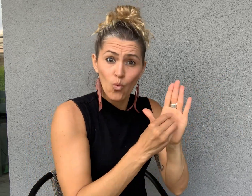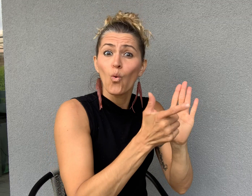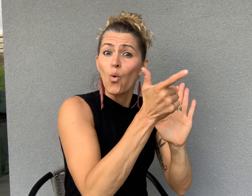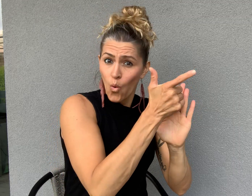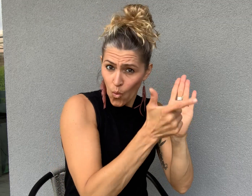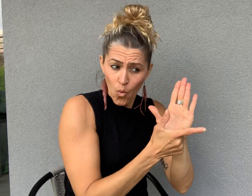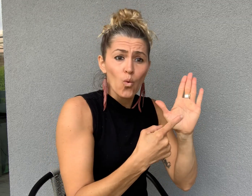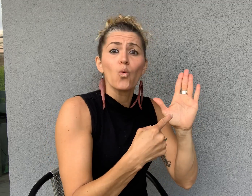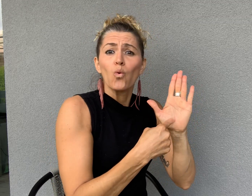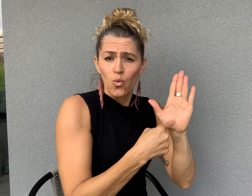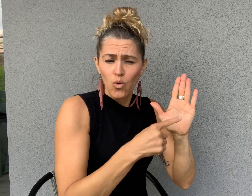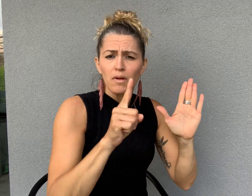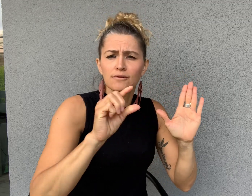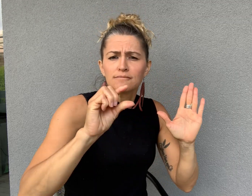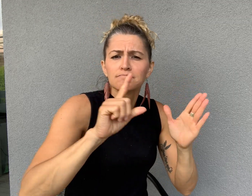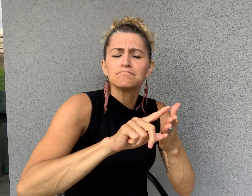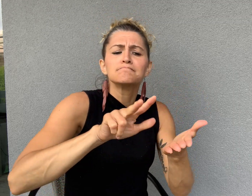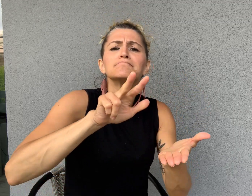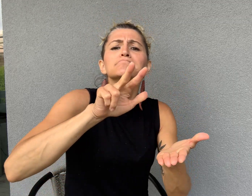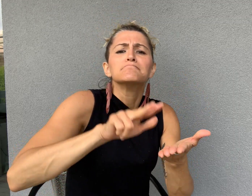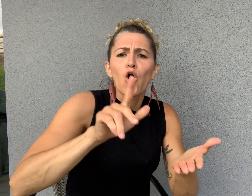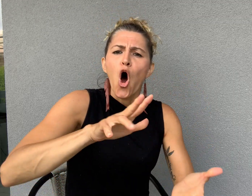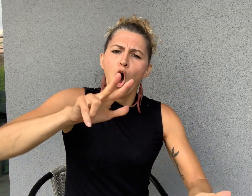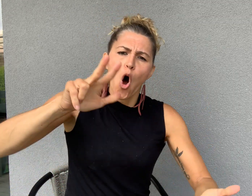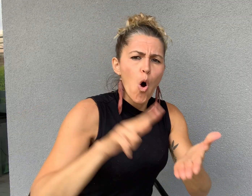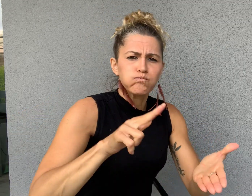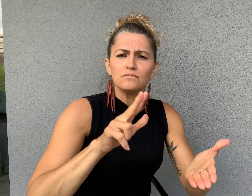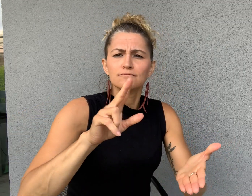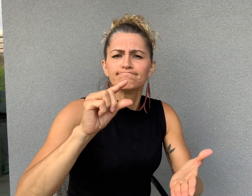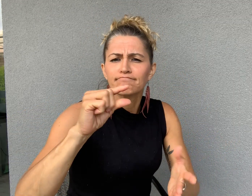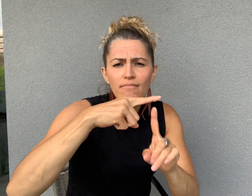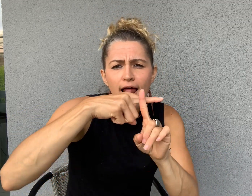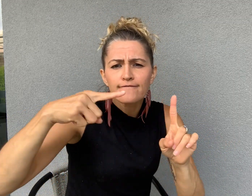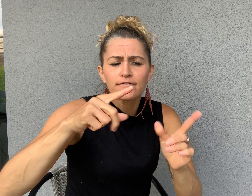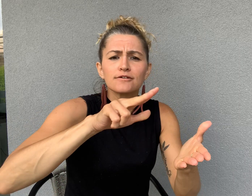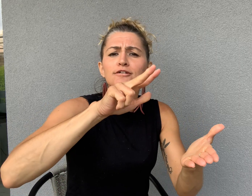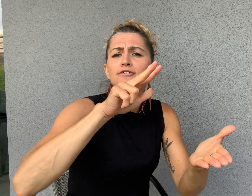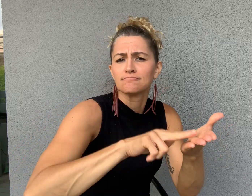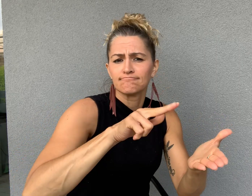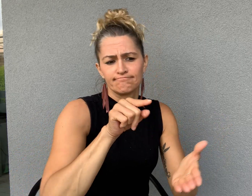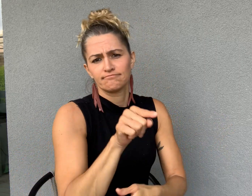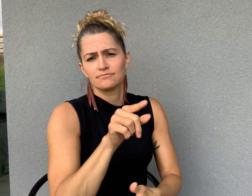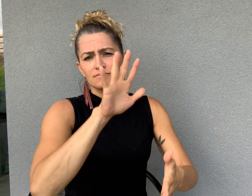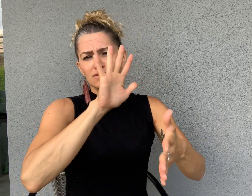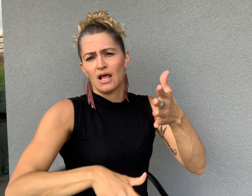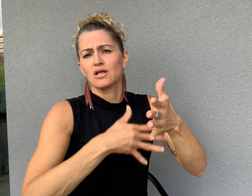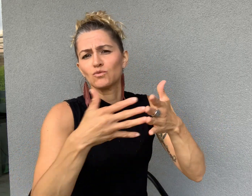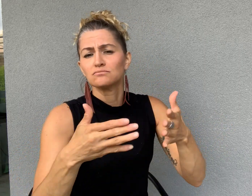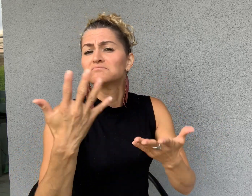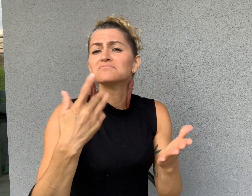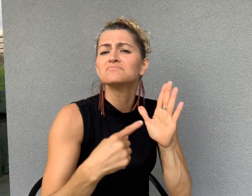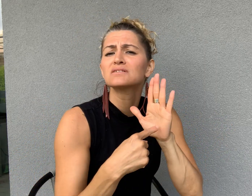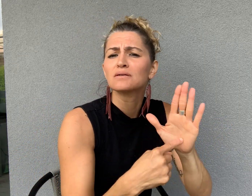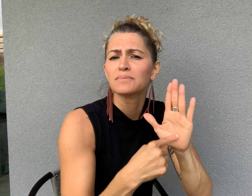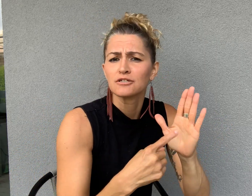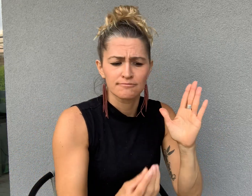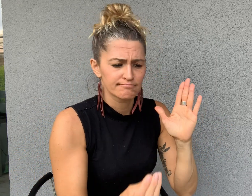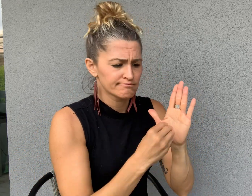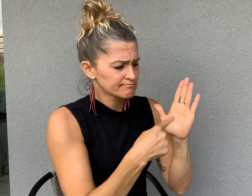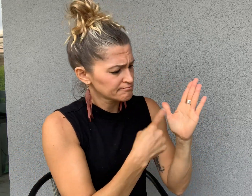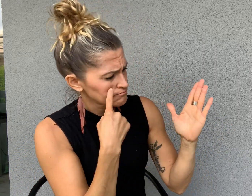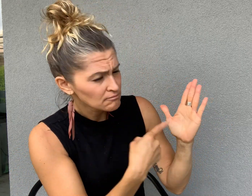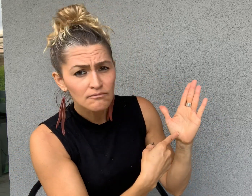Many other countries have laws that partially recognize